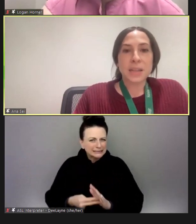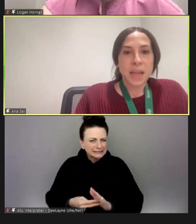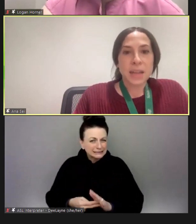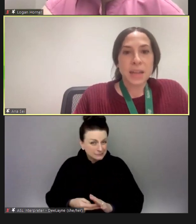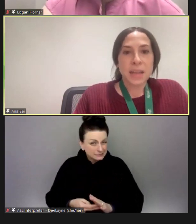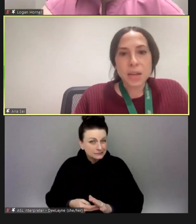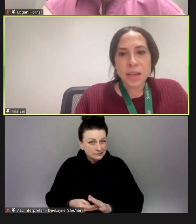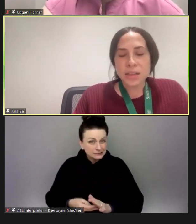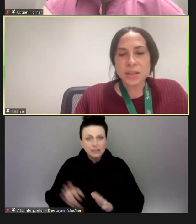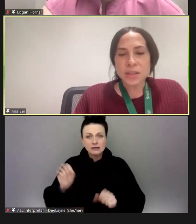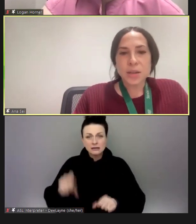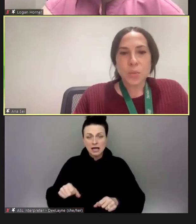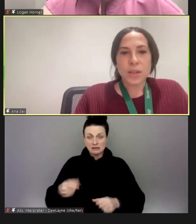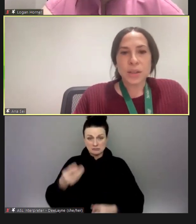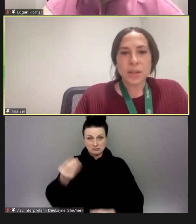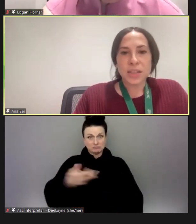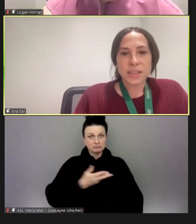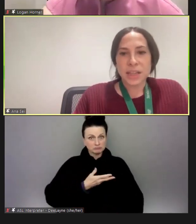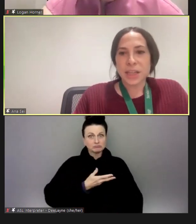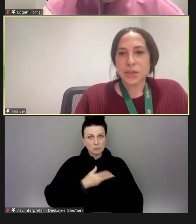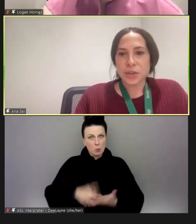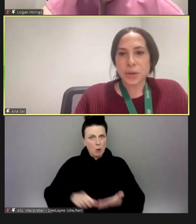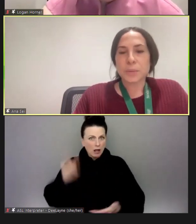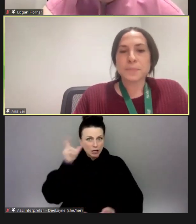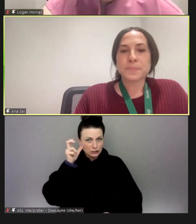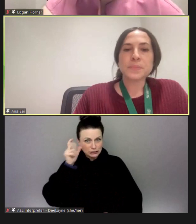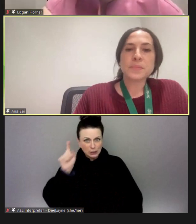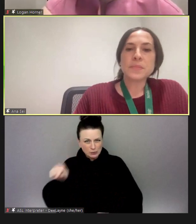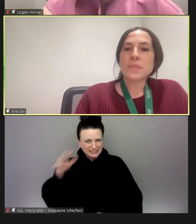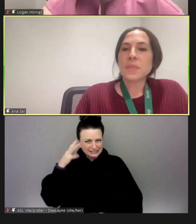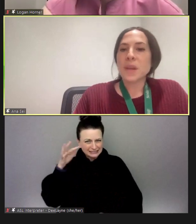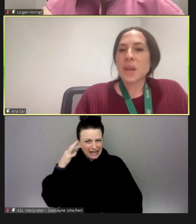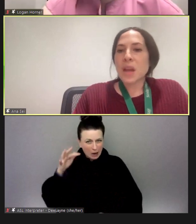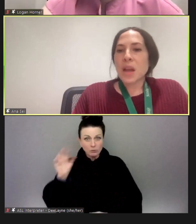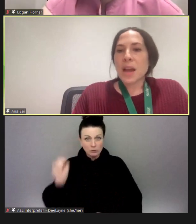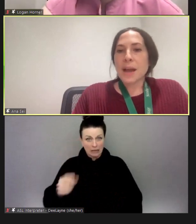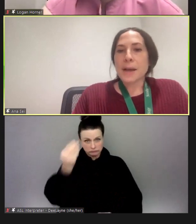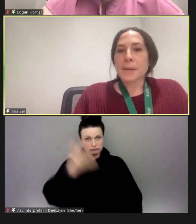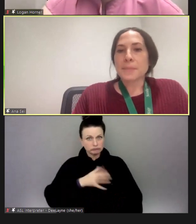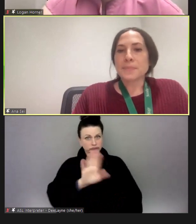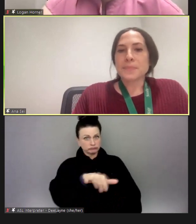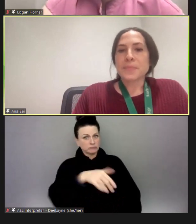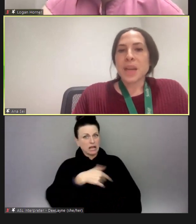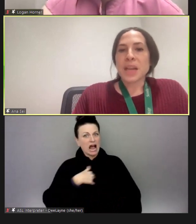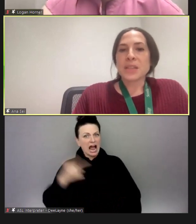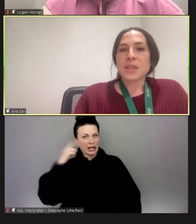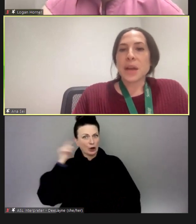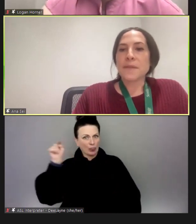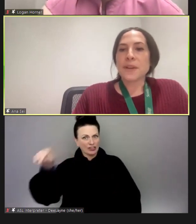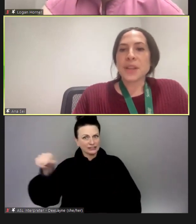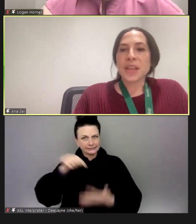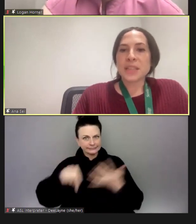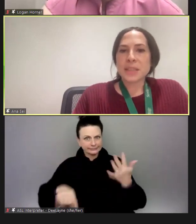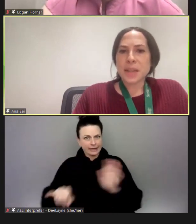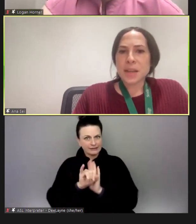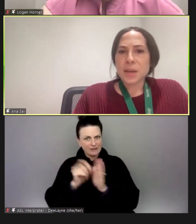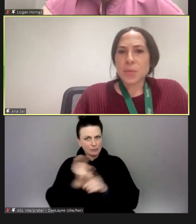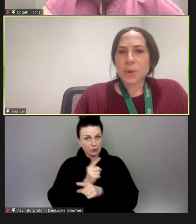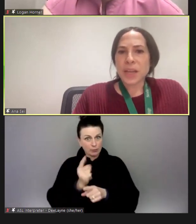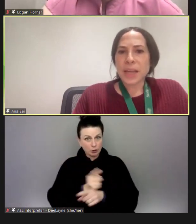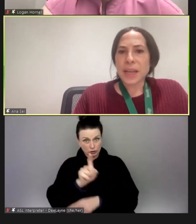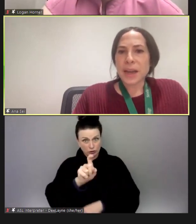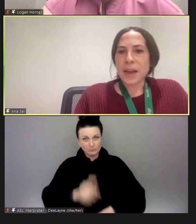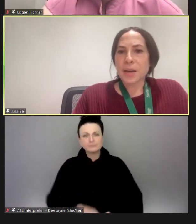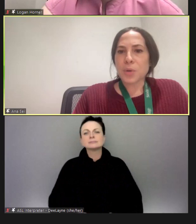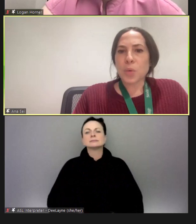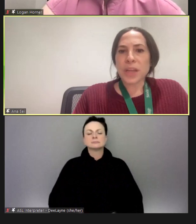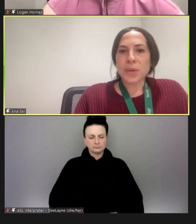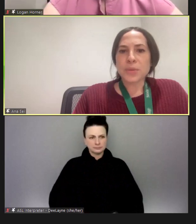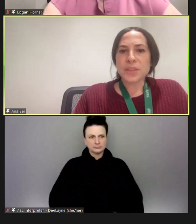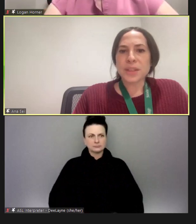they tell us what they're listening